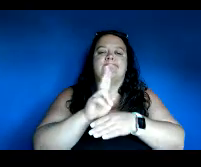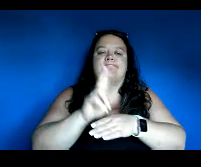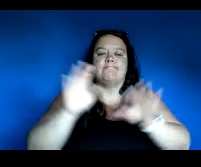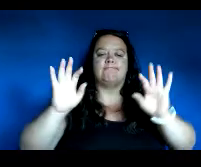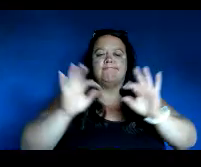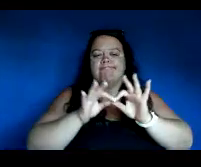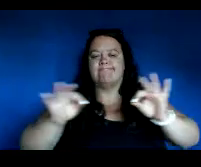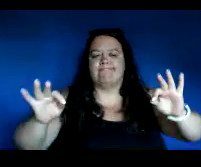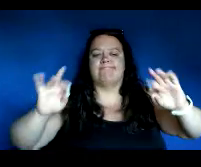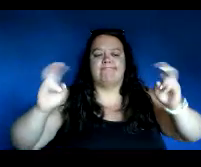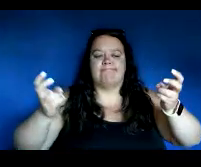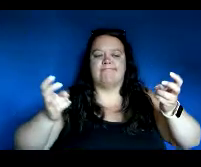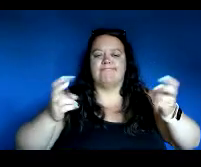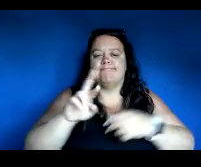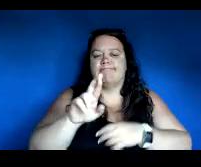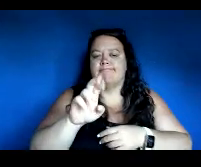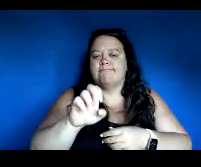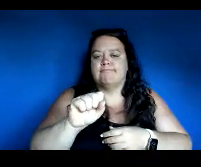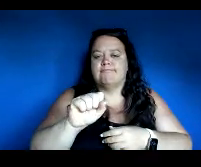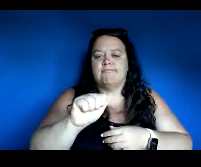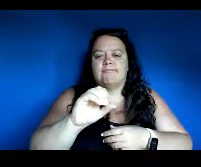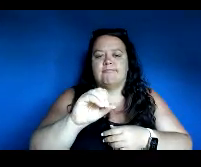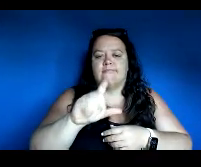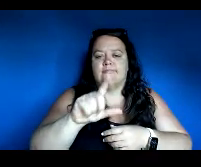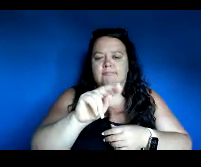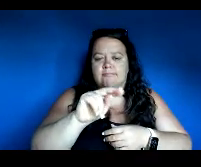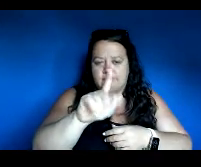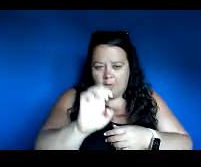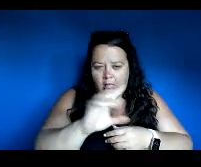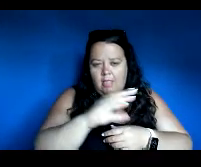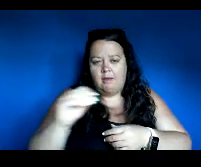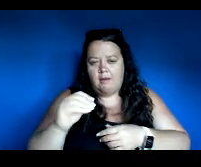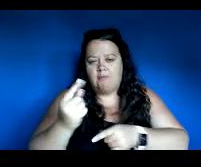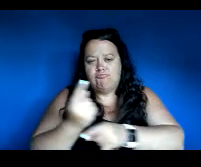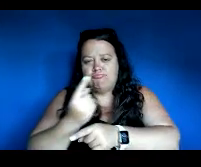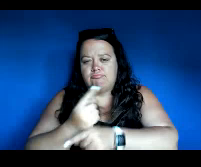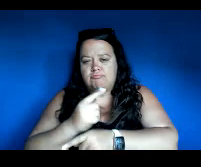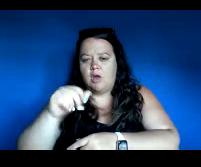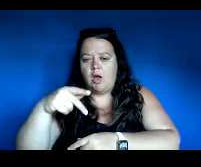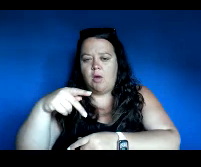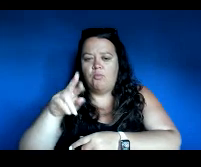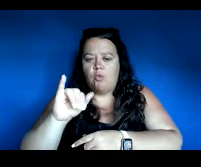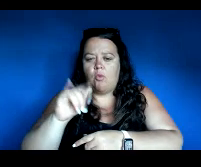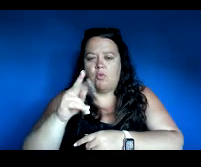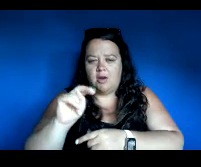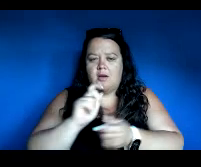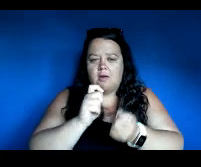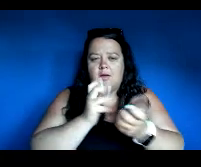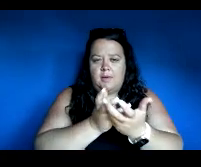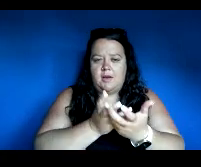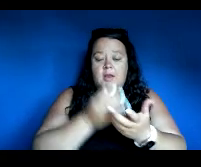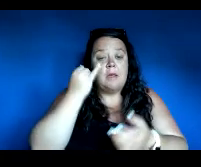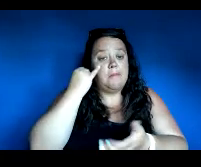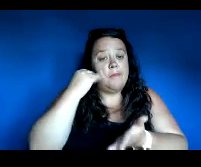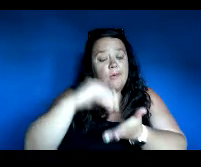And so we want to make sure, when a student needs extended time on a testing quiz,